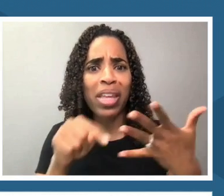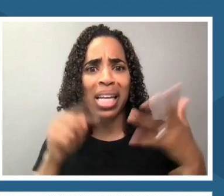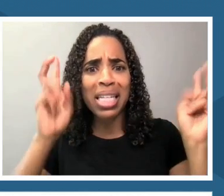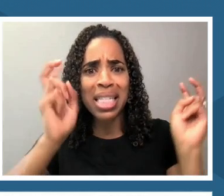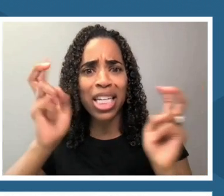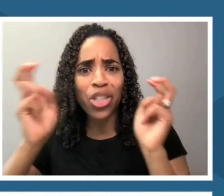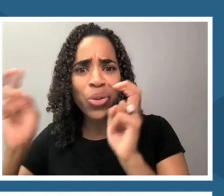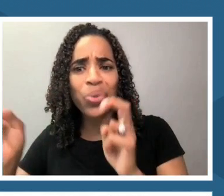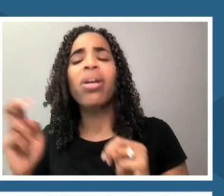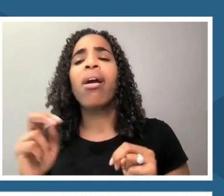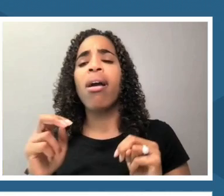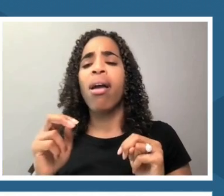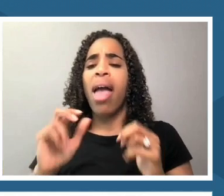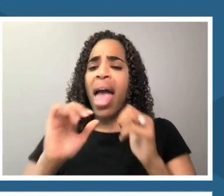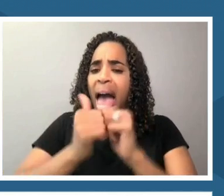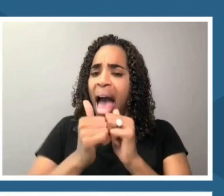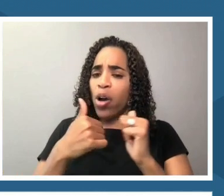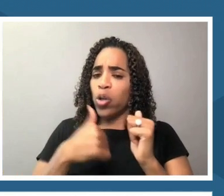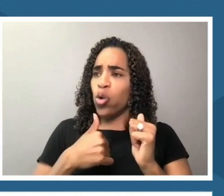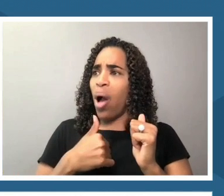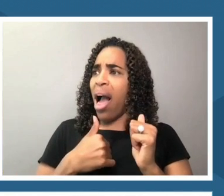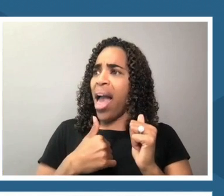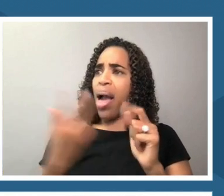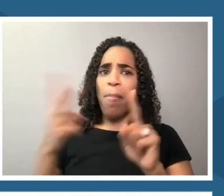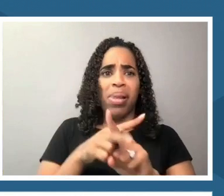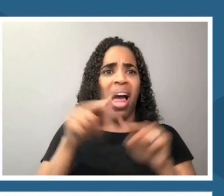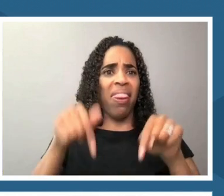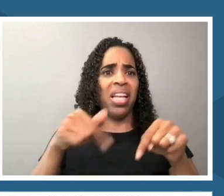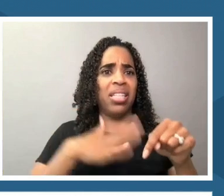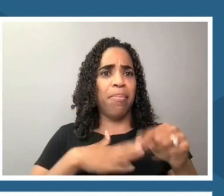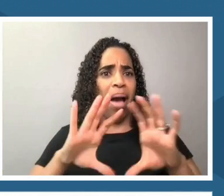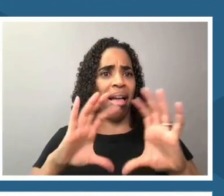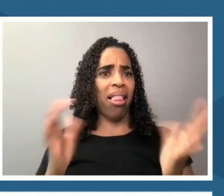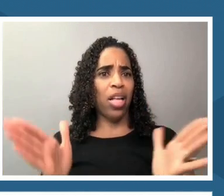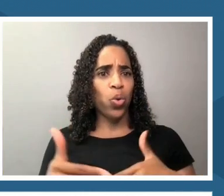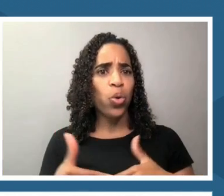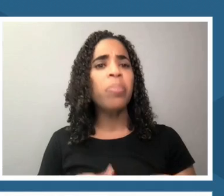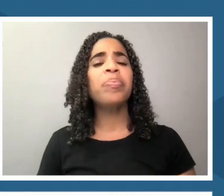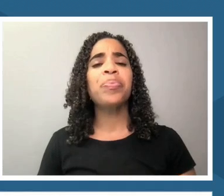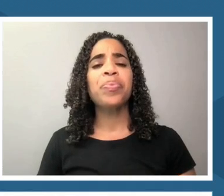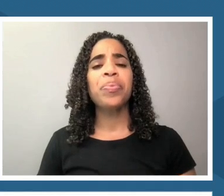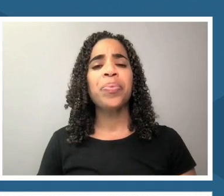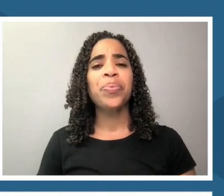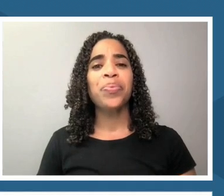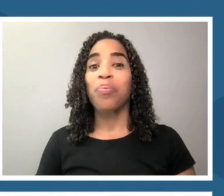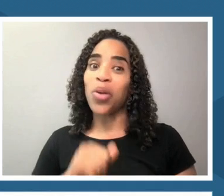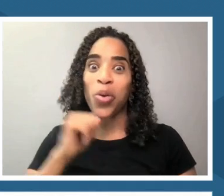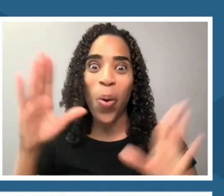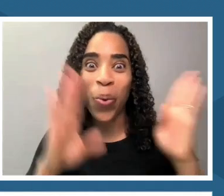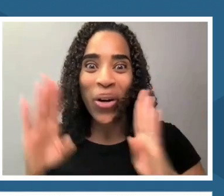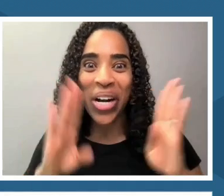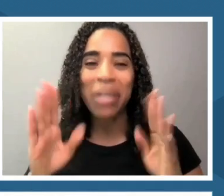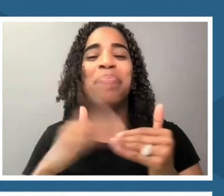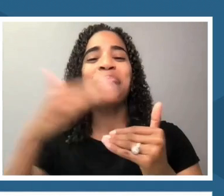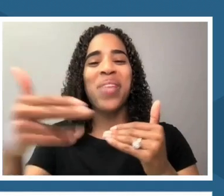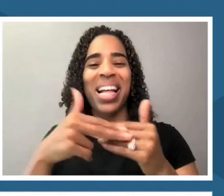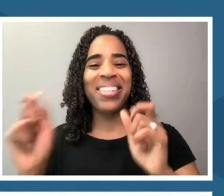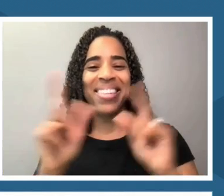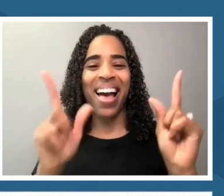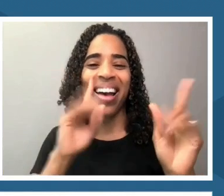other pedagogical ideas in your classrooms with educators who are listening and we got you covered in the next slide